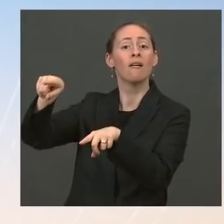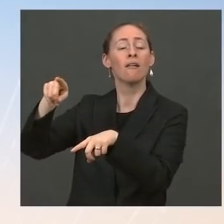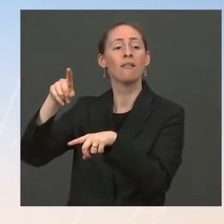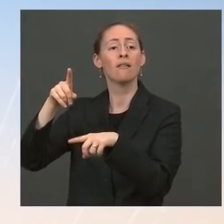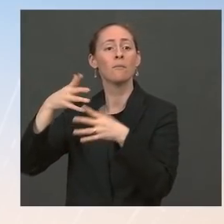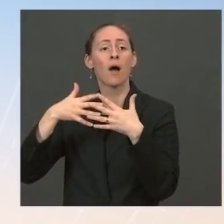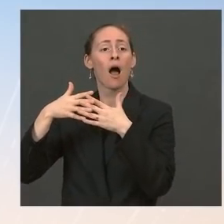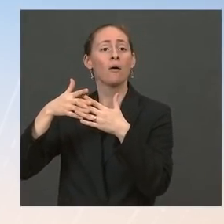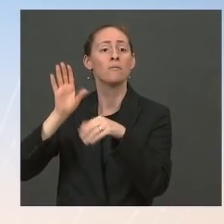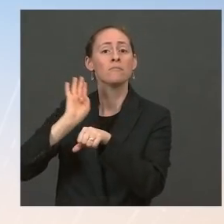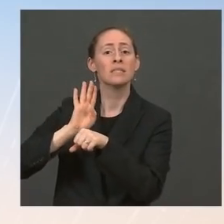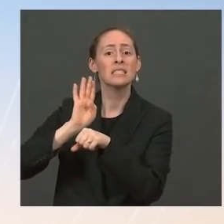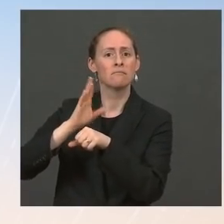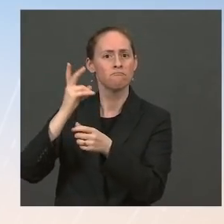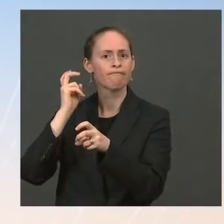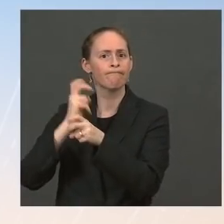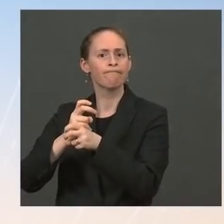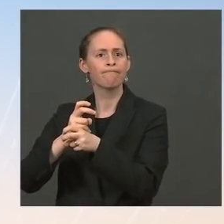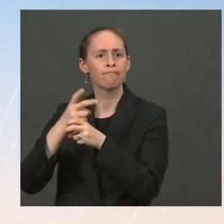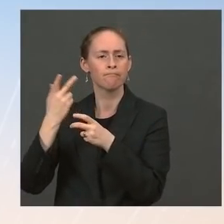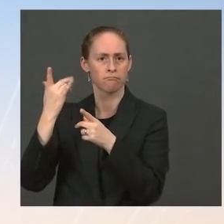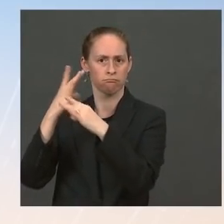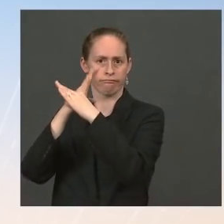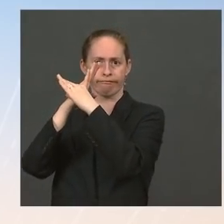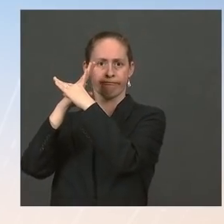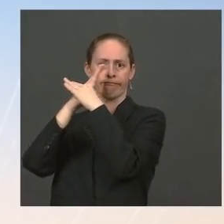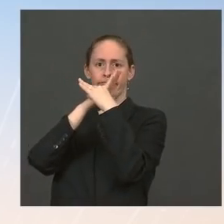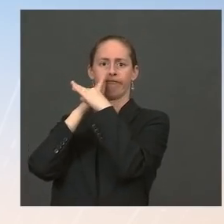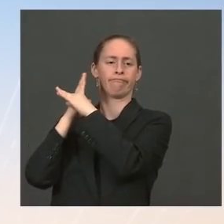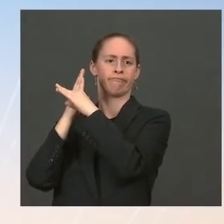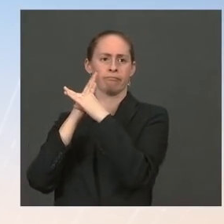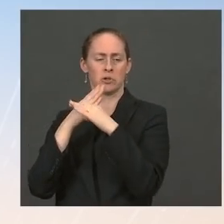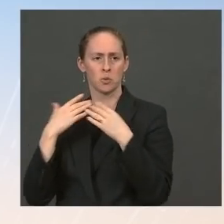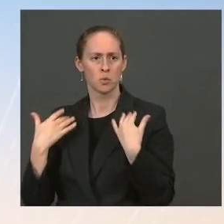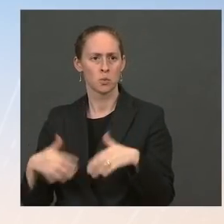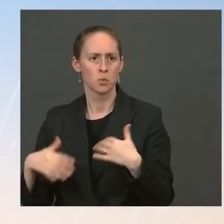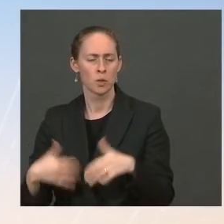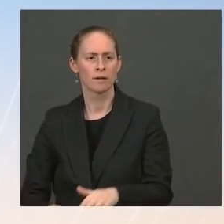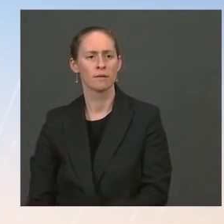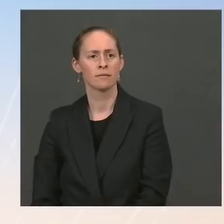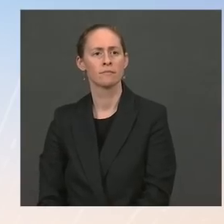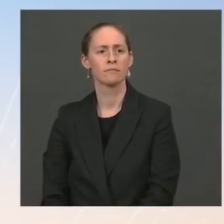I understand that the President is fighting for good, middle-class jobs, as you keep repeating.